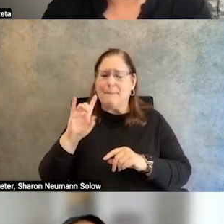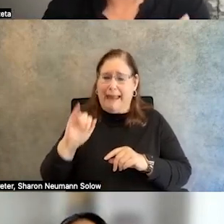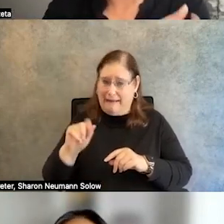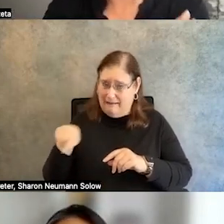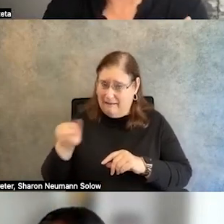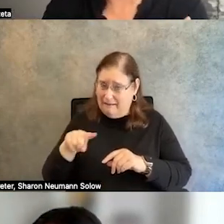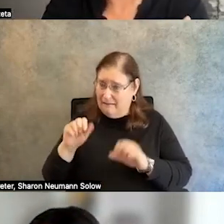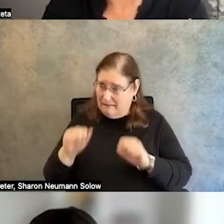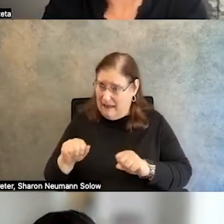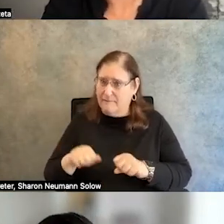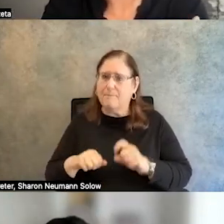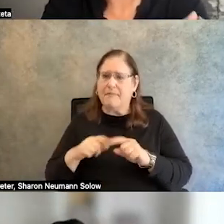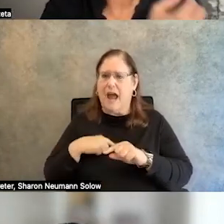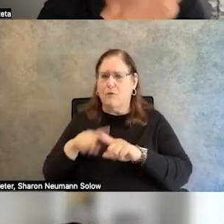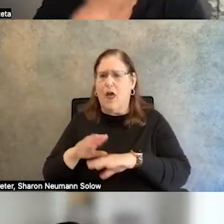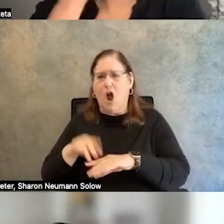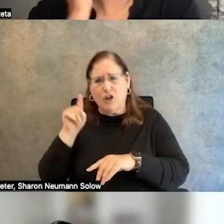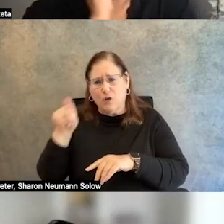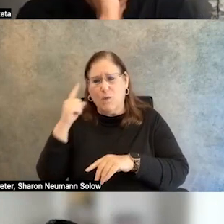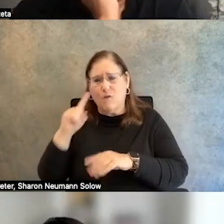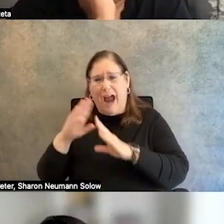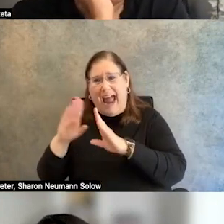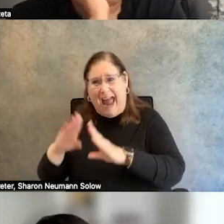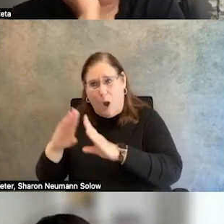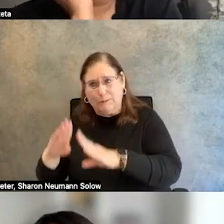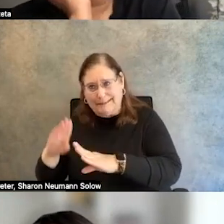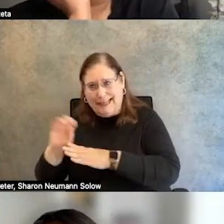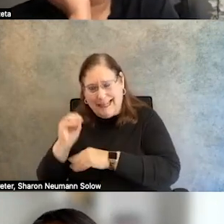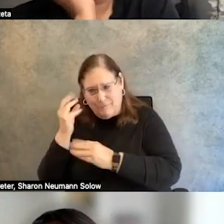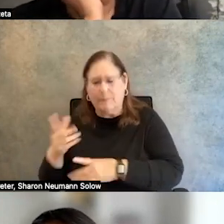But I rely on you for housing information. So, those who are individual for,